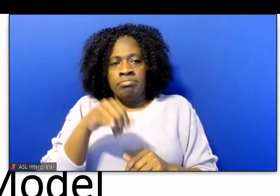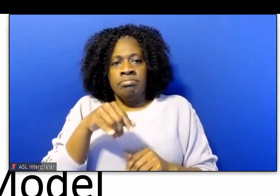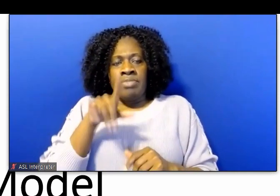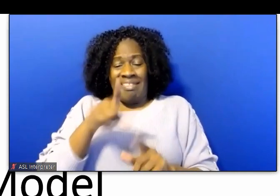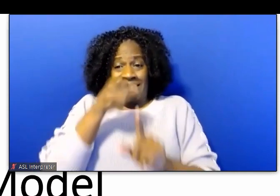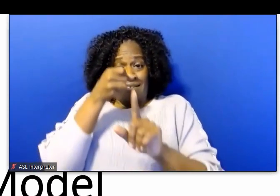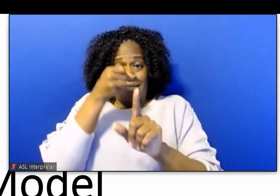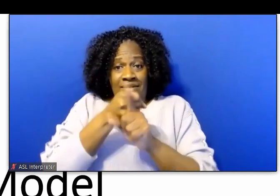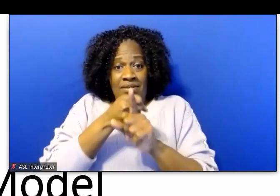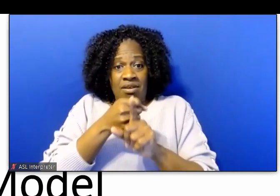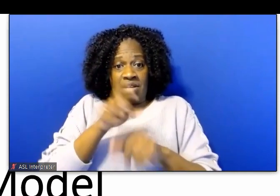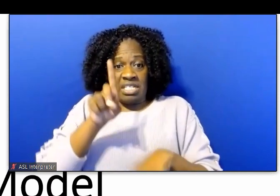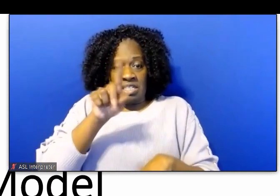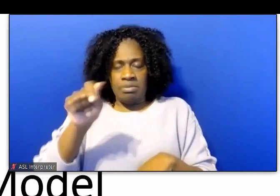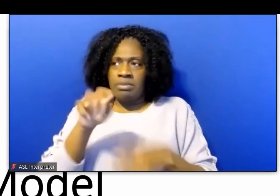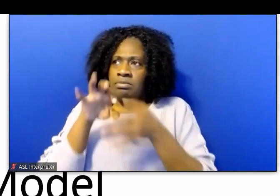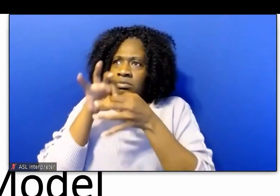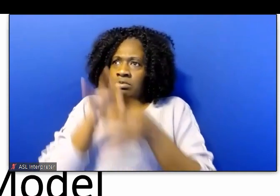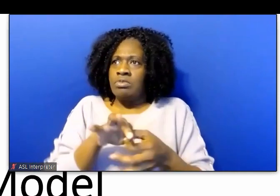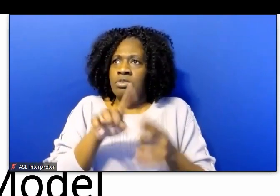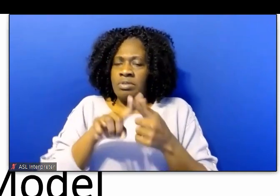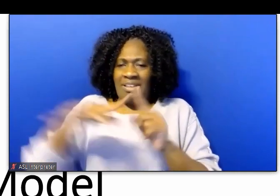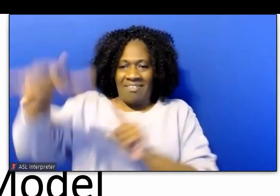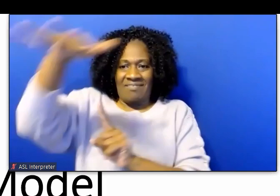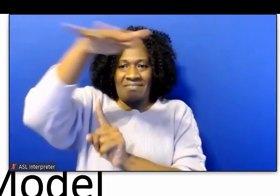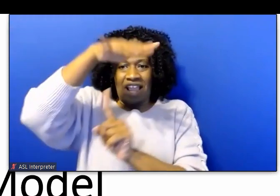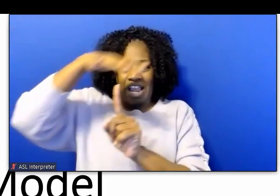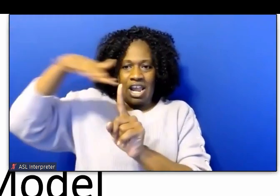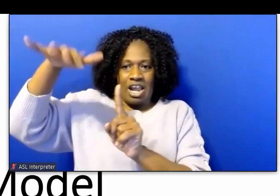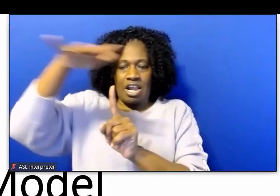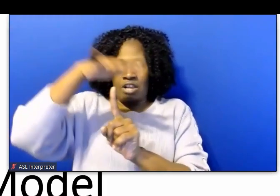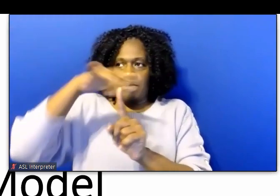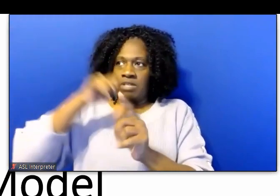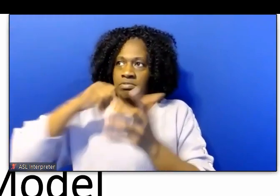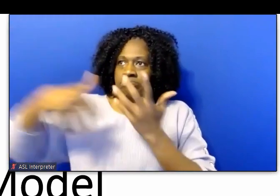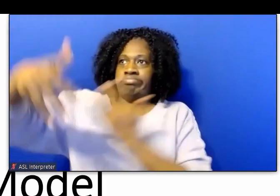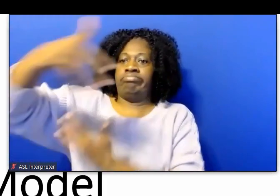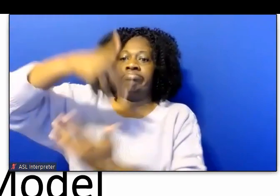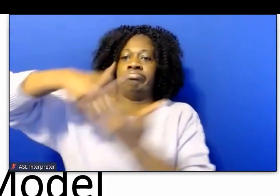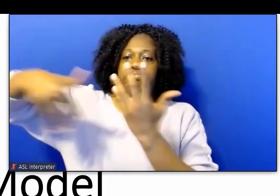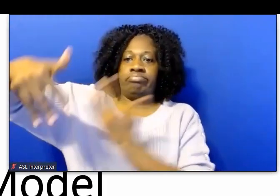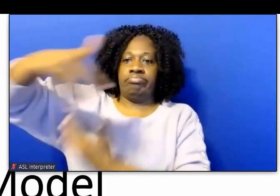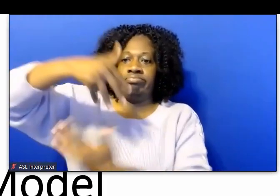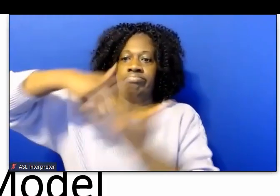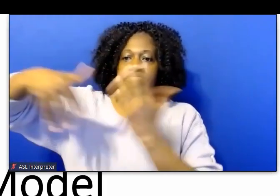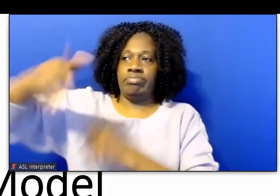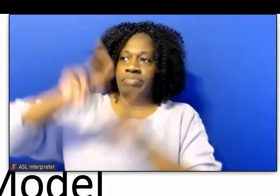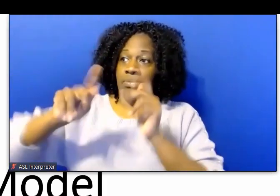really has to do with the environment, with the interaction between people with disabilities